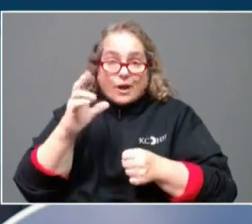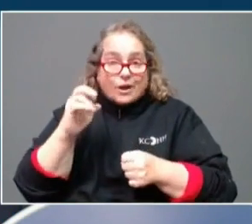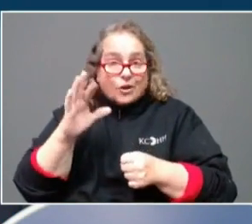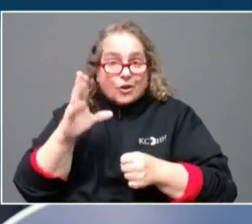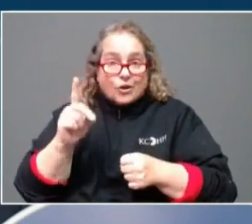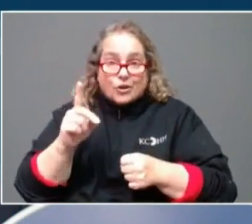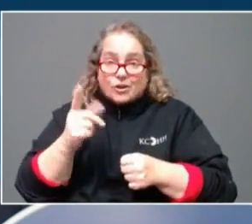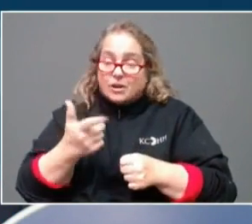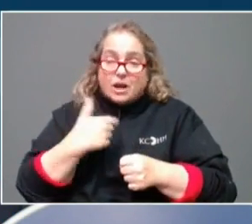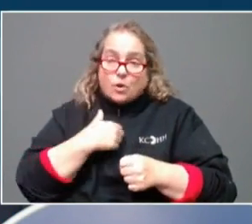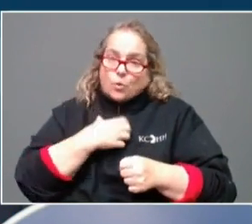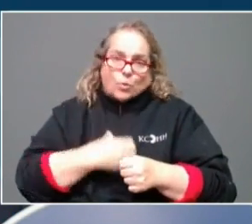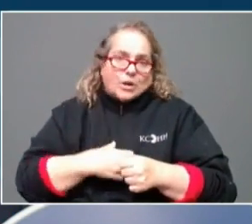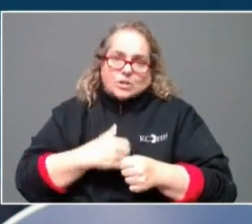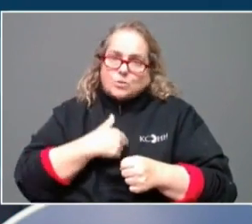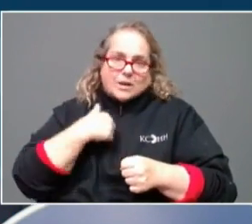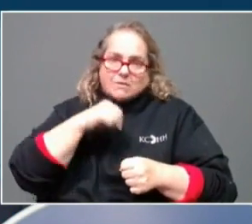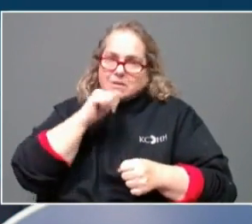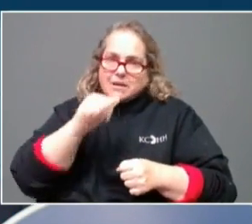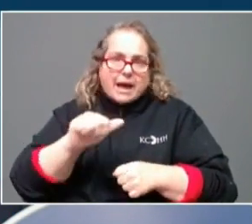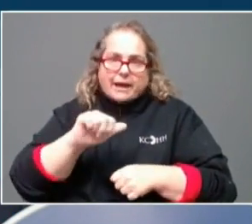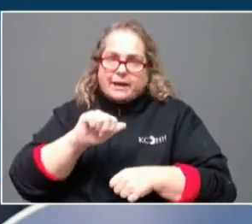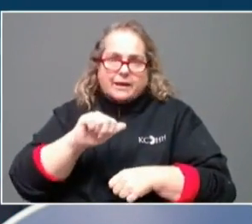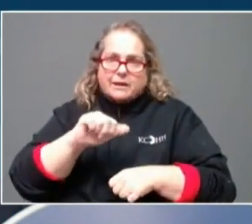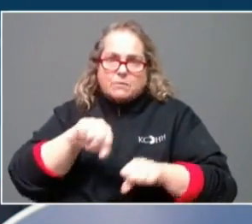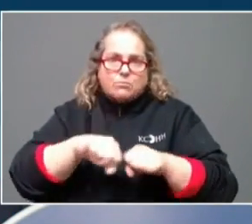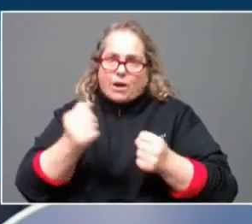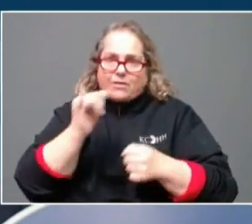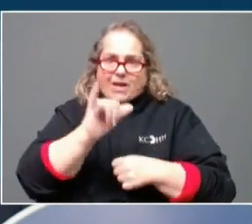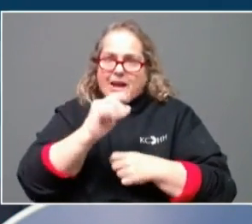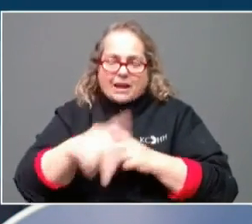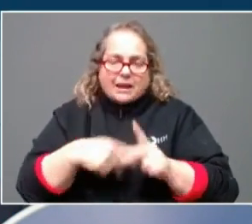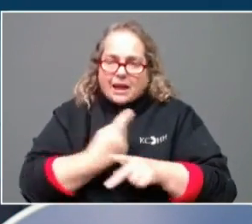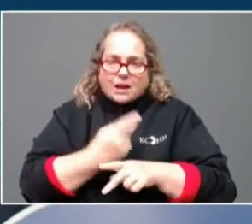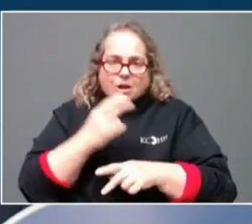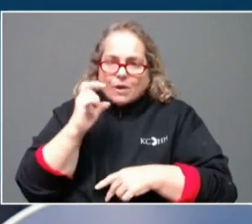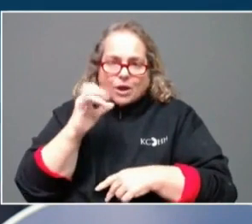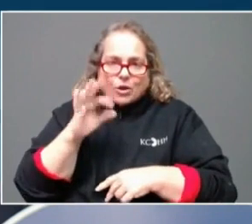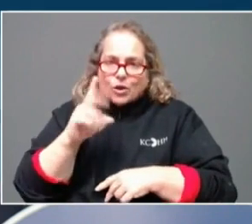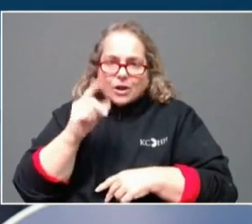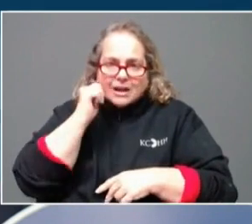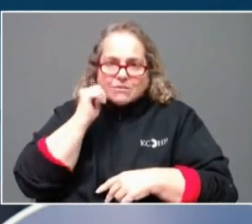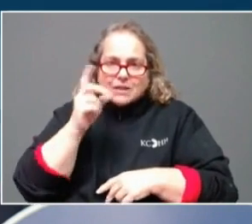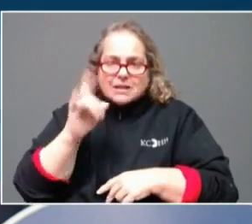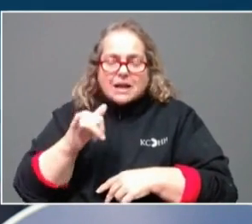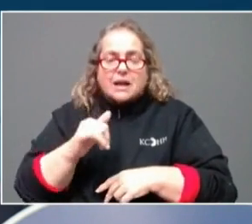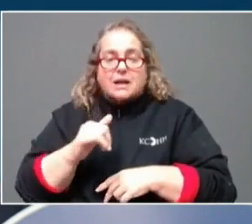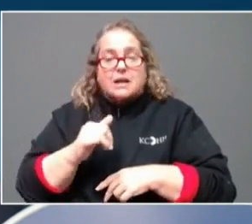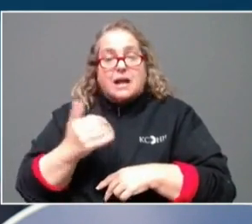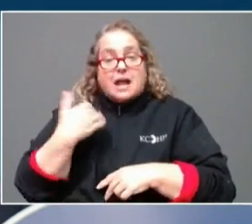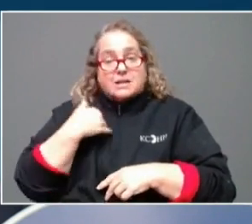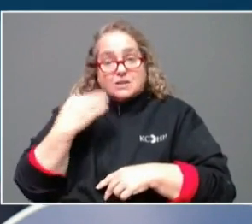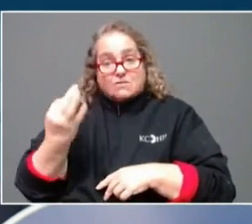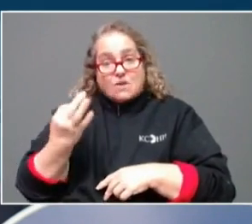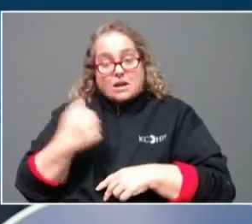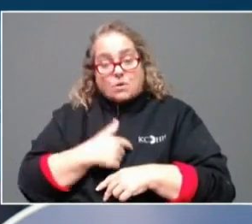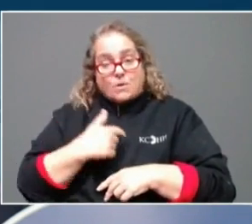to set a week after week and day after day. Now I'm going to draw your attention last Friday we had and I know the governor shared this in one of his